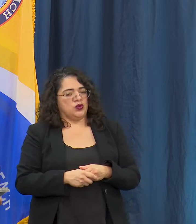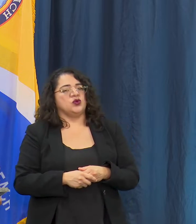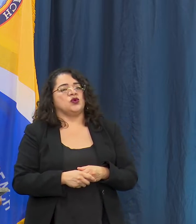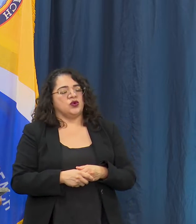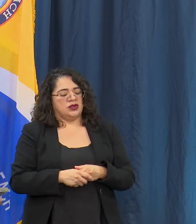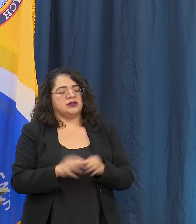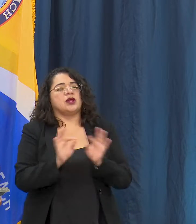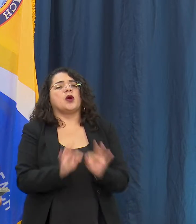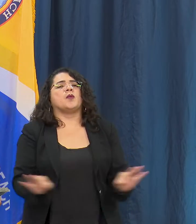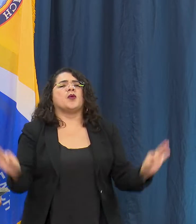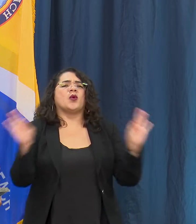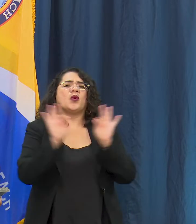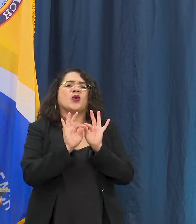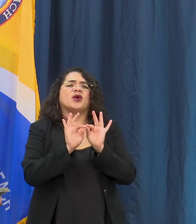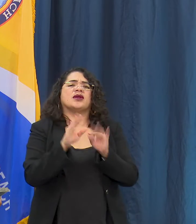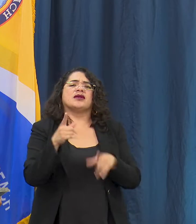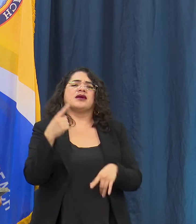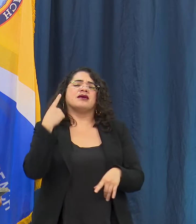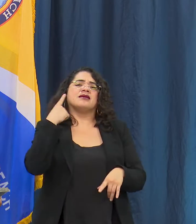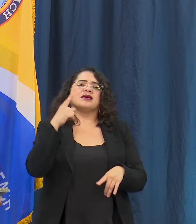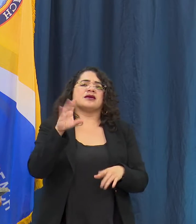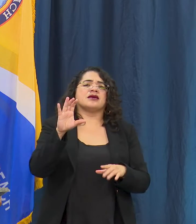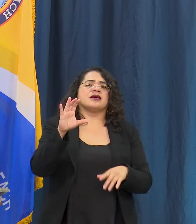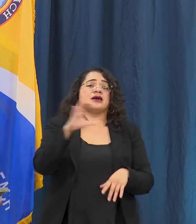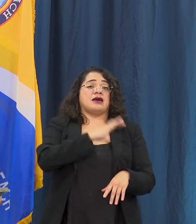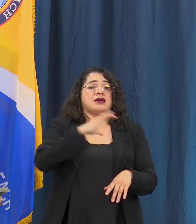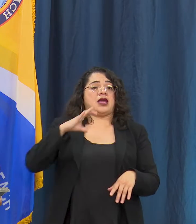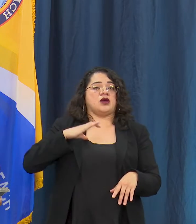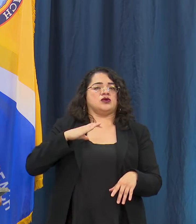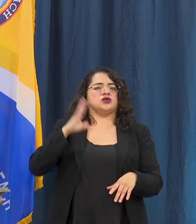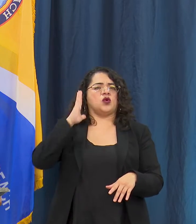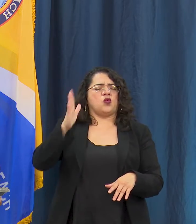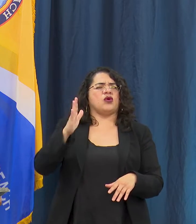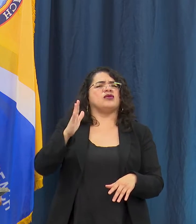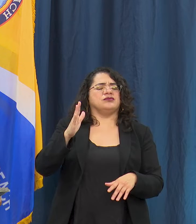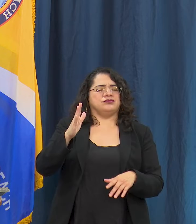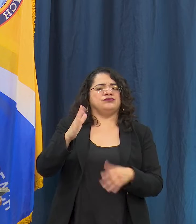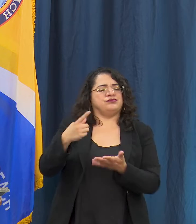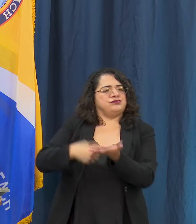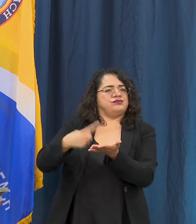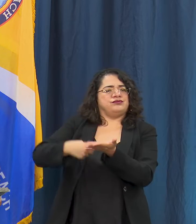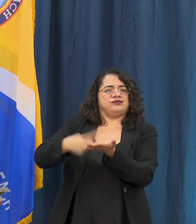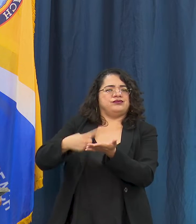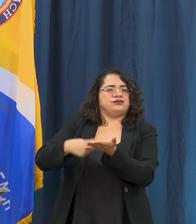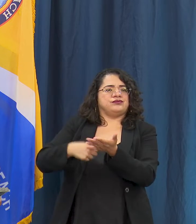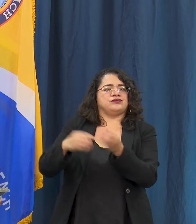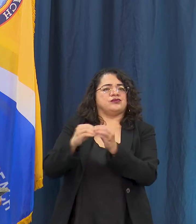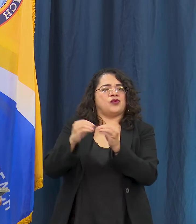critical and it's something I think the Council is gonna engage in and certainly that we're gonna be thinking about in the in the months ahead.